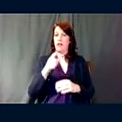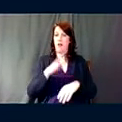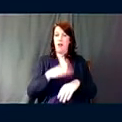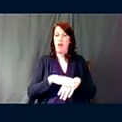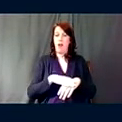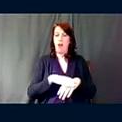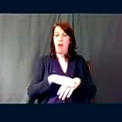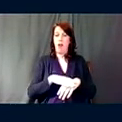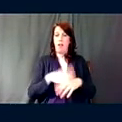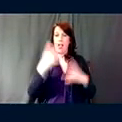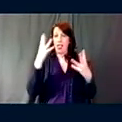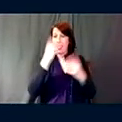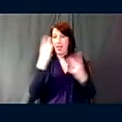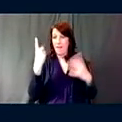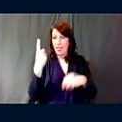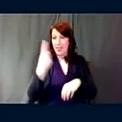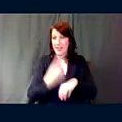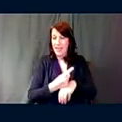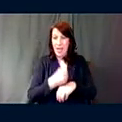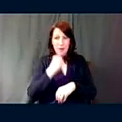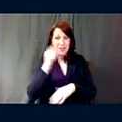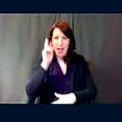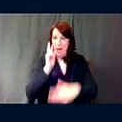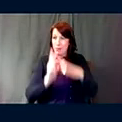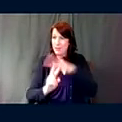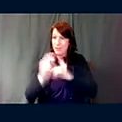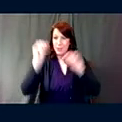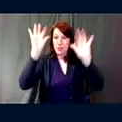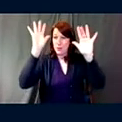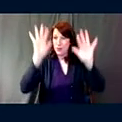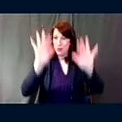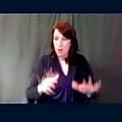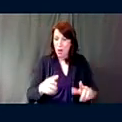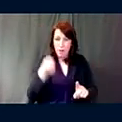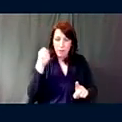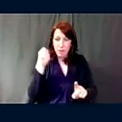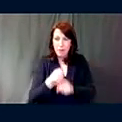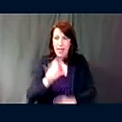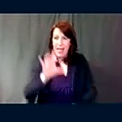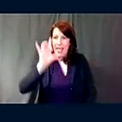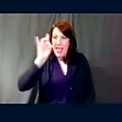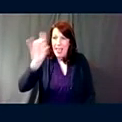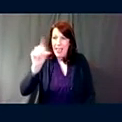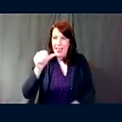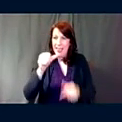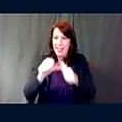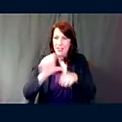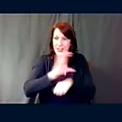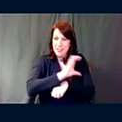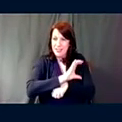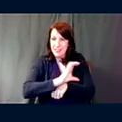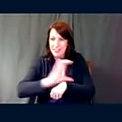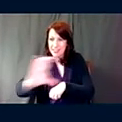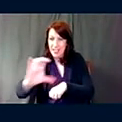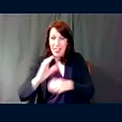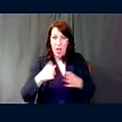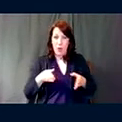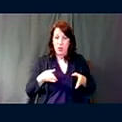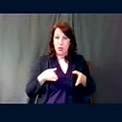KICKOFF DAY HAPPENED TO BE ON A LOVELY DAY, IT WAS NOT PREDICTED TO SNOW BUT IN FACT WE GOT 8 INCHES.